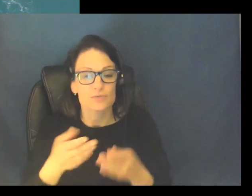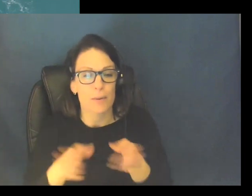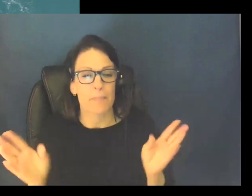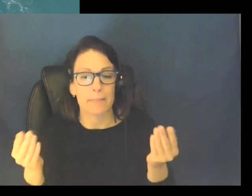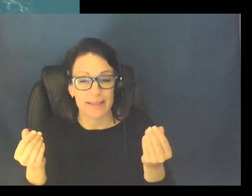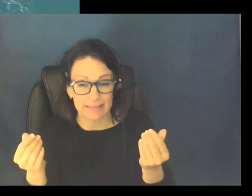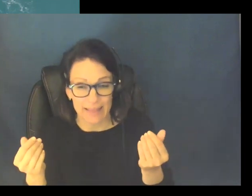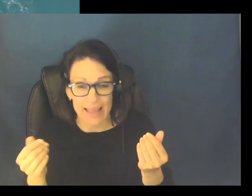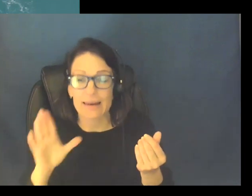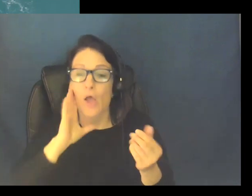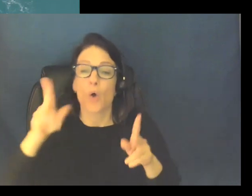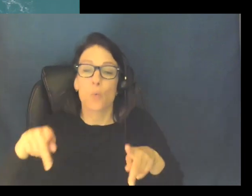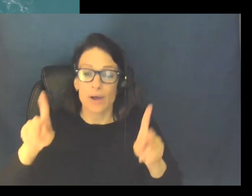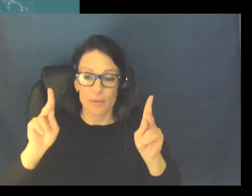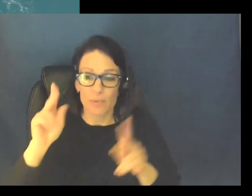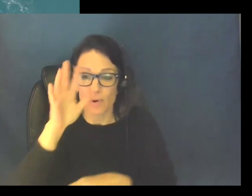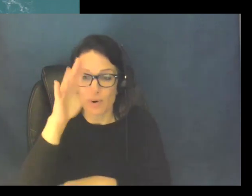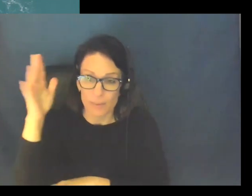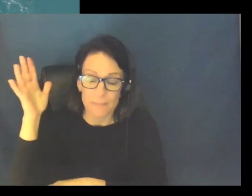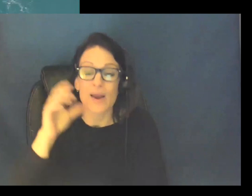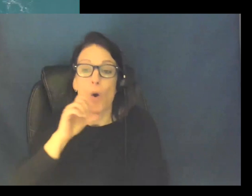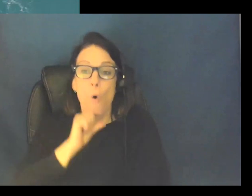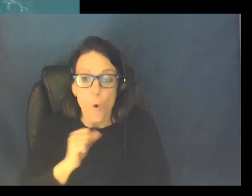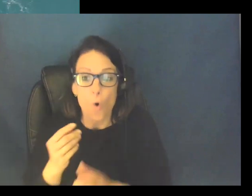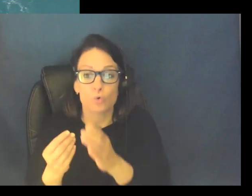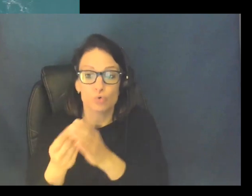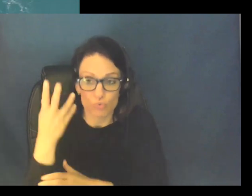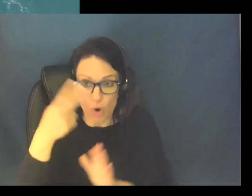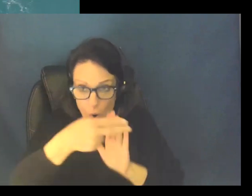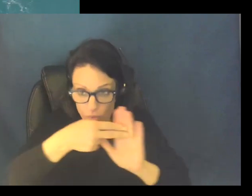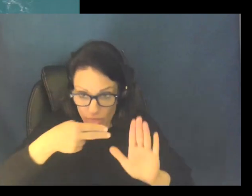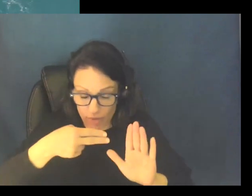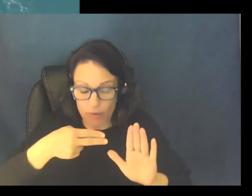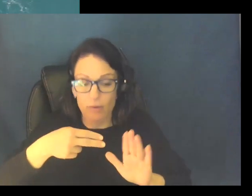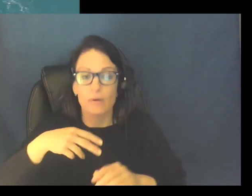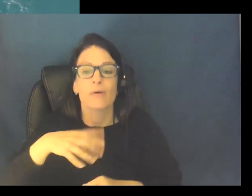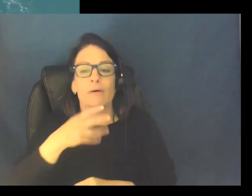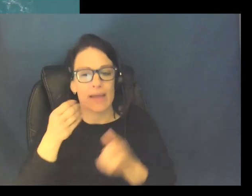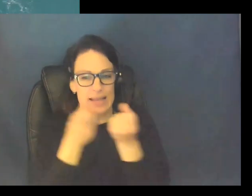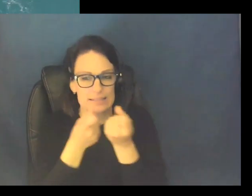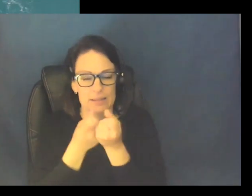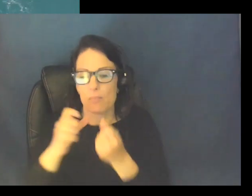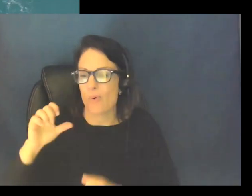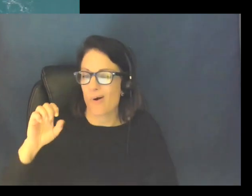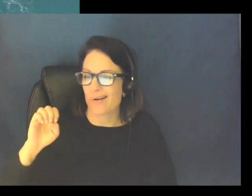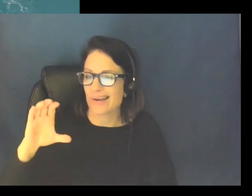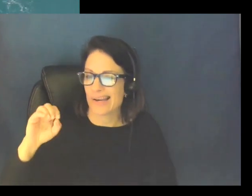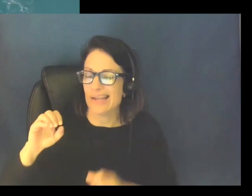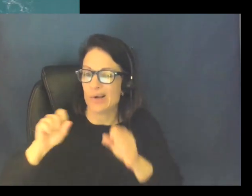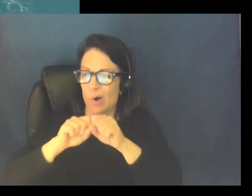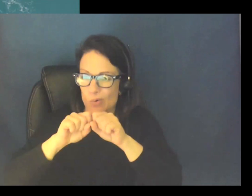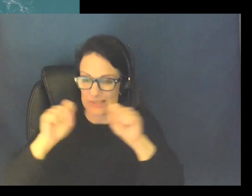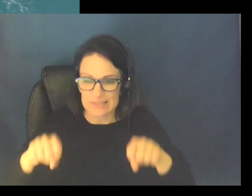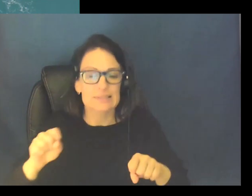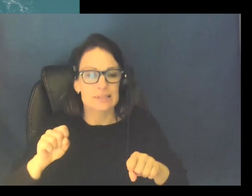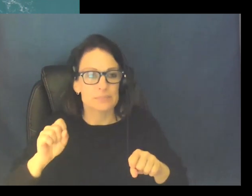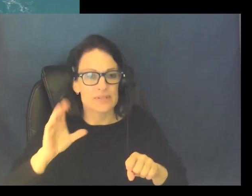Did you know that we have lost 41% of insect life in the last decade?